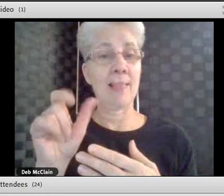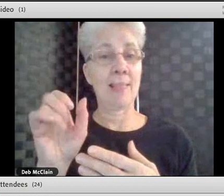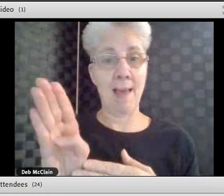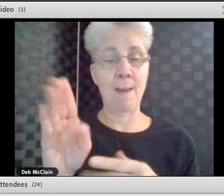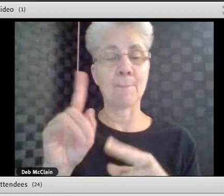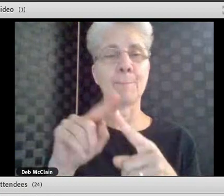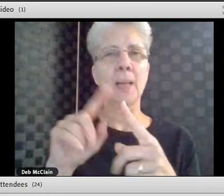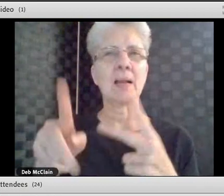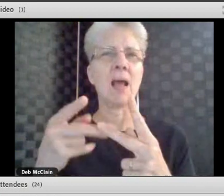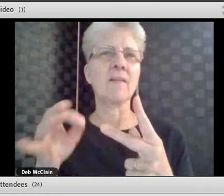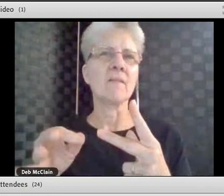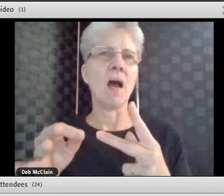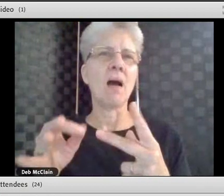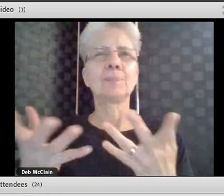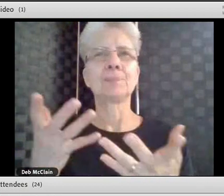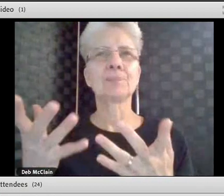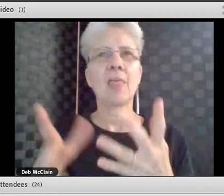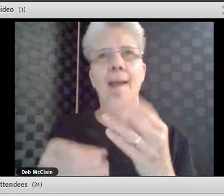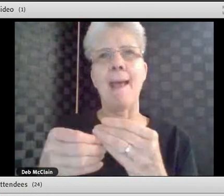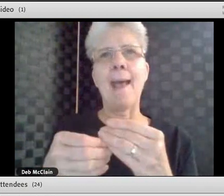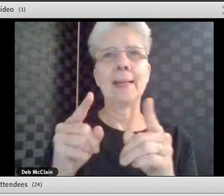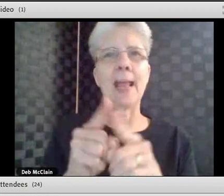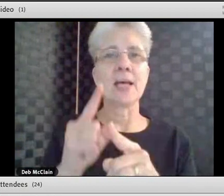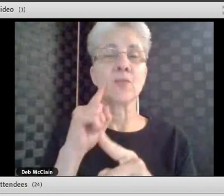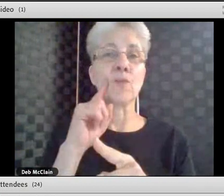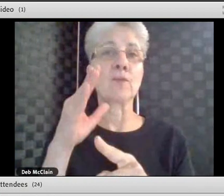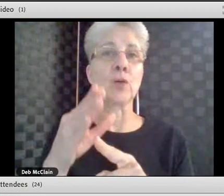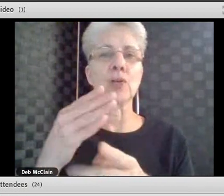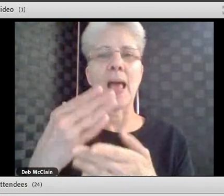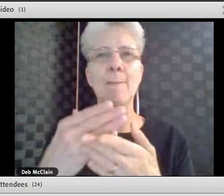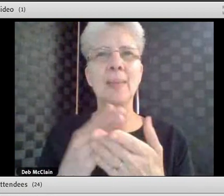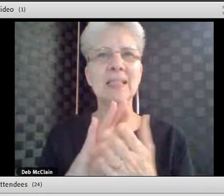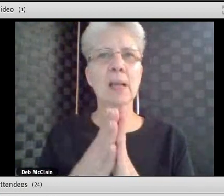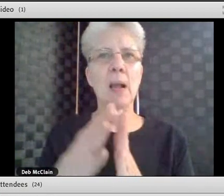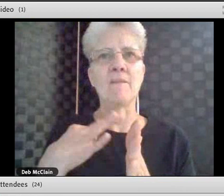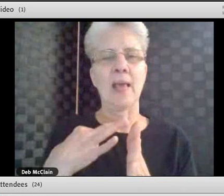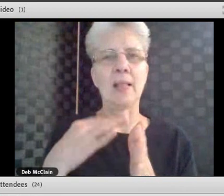acknowledging that it's not a lab. It's kind of a -- They're adding for the future